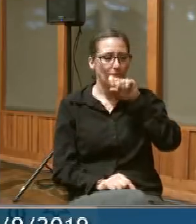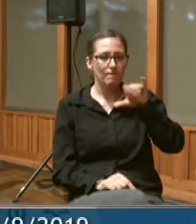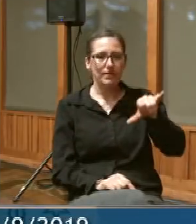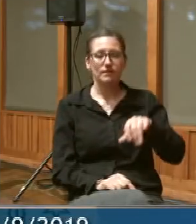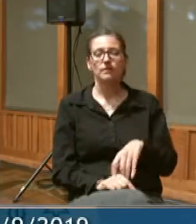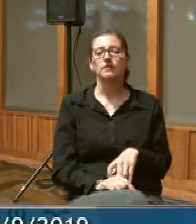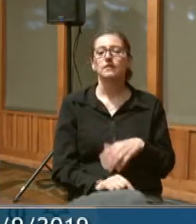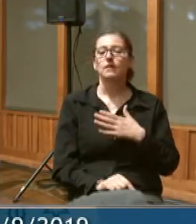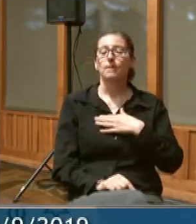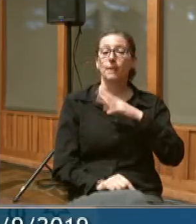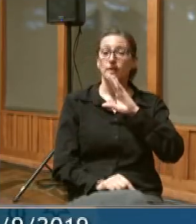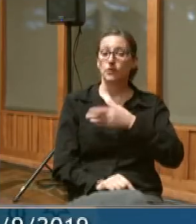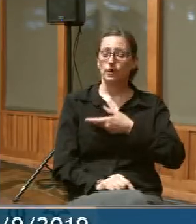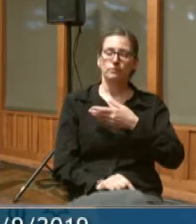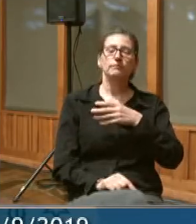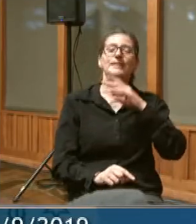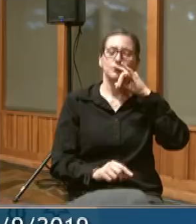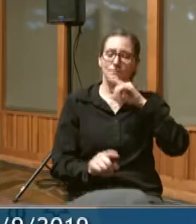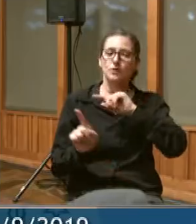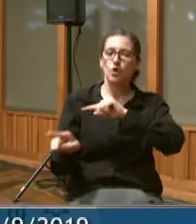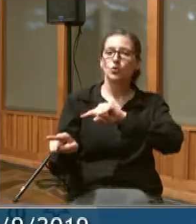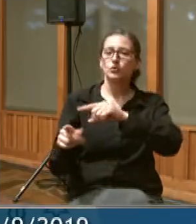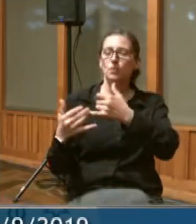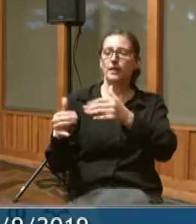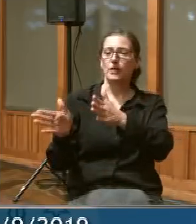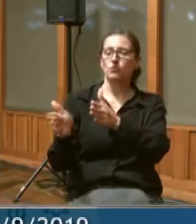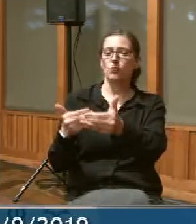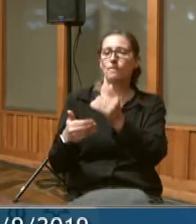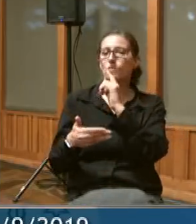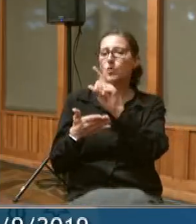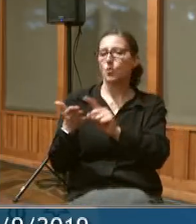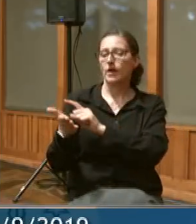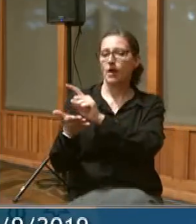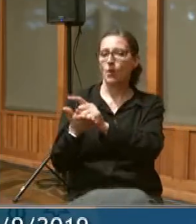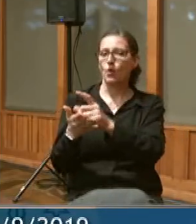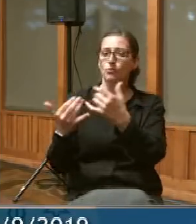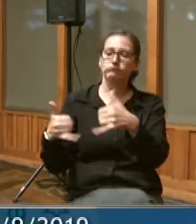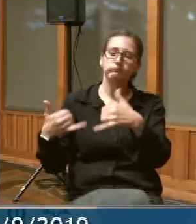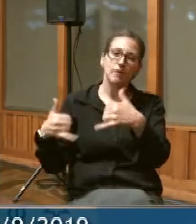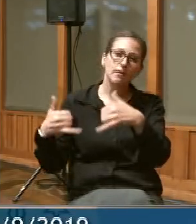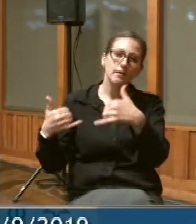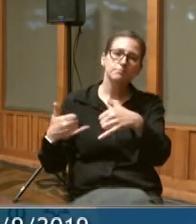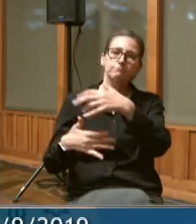IT ALLOWS ME TO GO THERE AND DO EXERCISE CLASSES WITH PEOPLE OF ALL AGES AND I LOVE THAT. SHE GOES TO A PLAY ROOM FOR THE